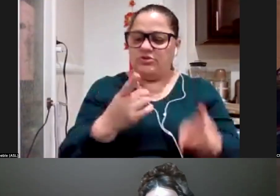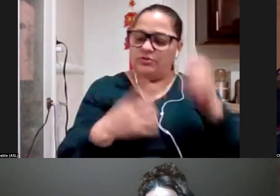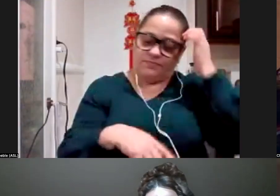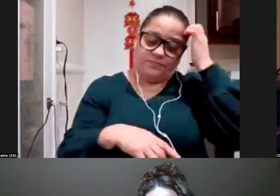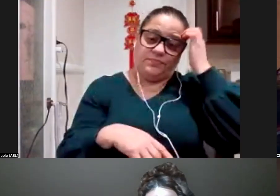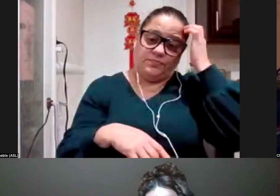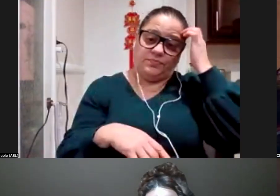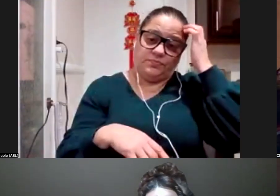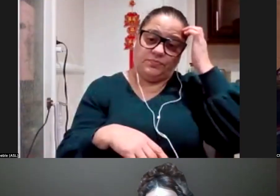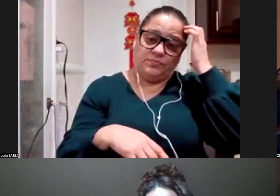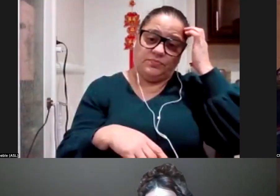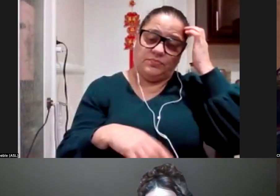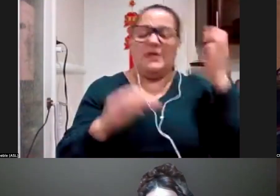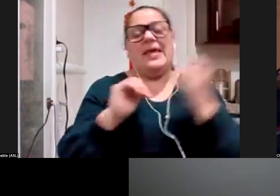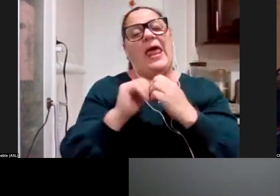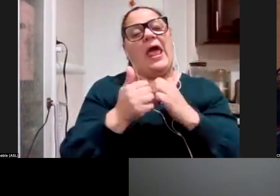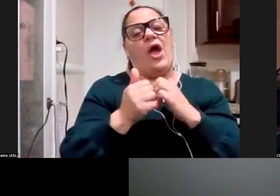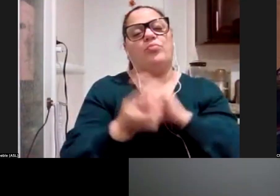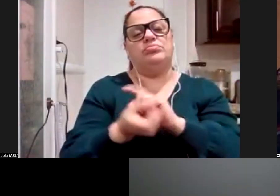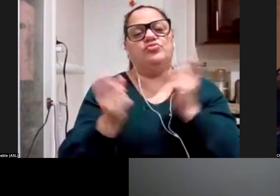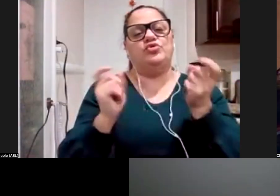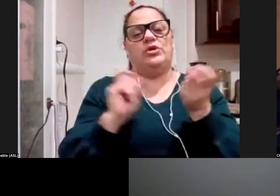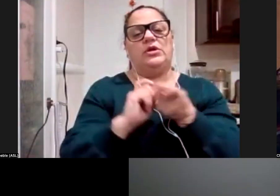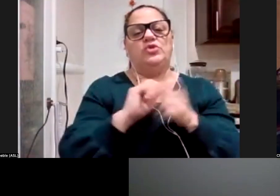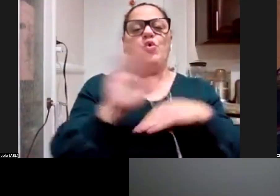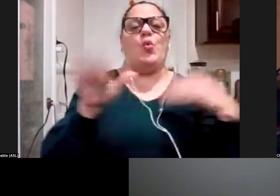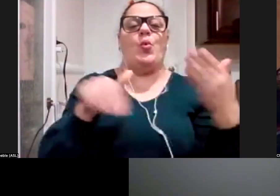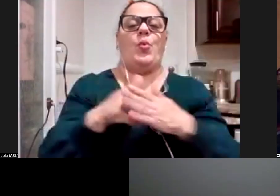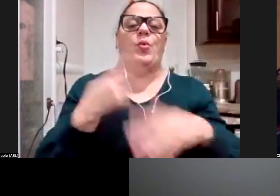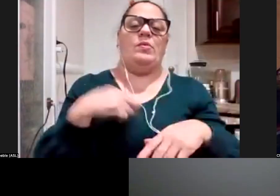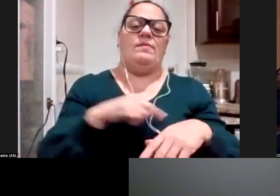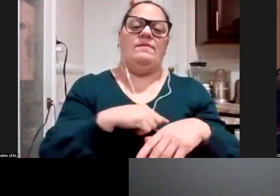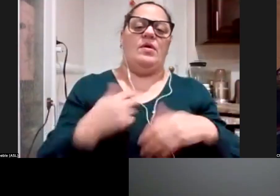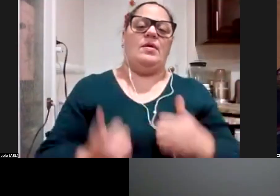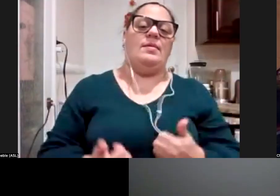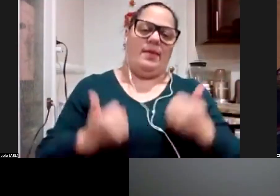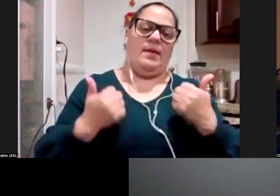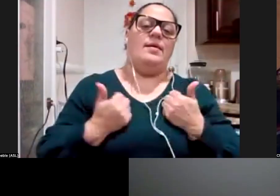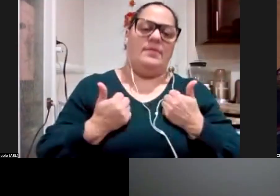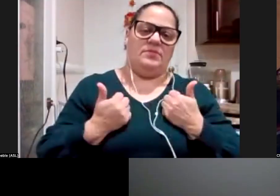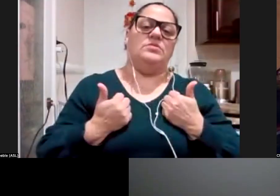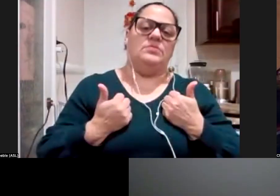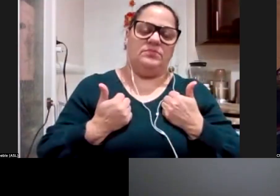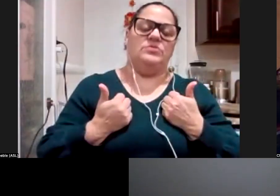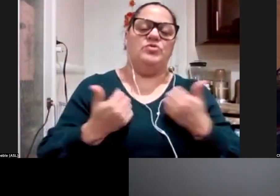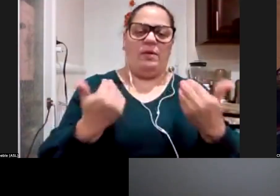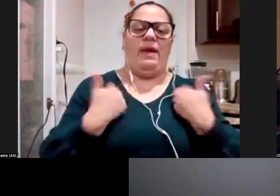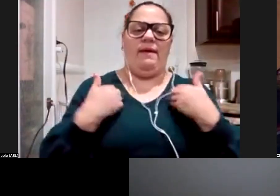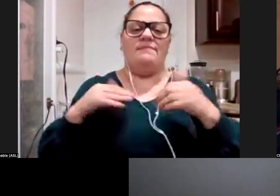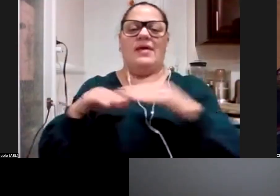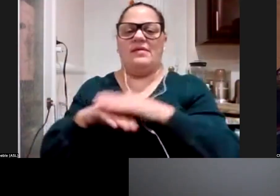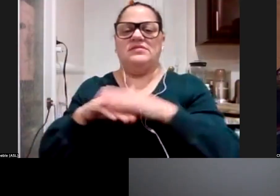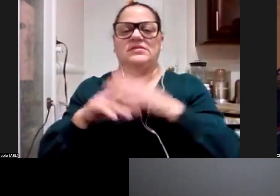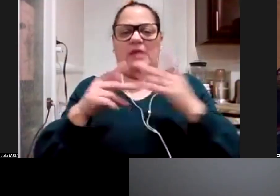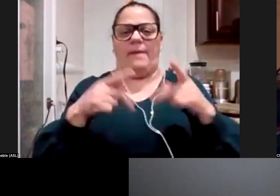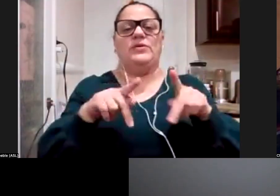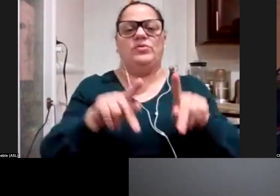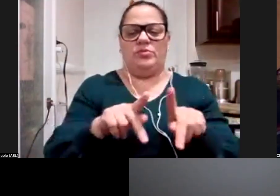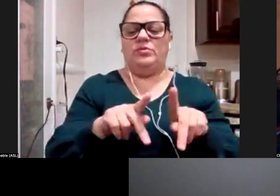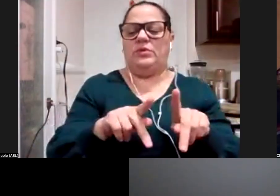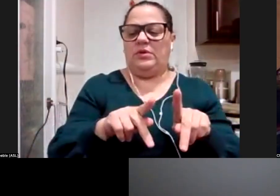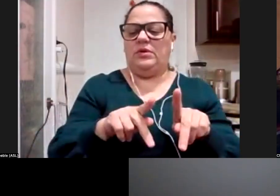um how it's changed all of our lives to be gain to gain access and opportunity in the most inclusive